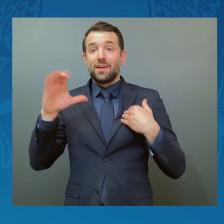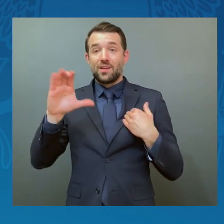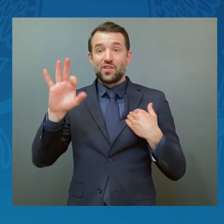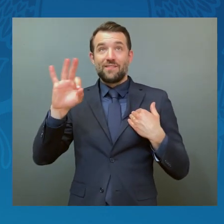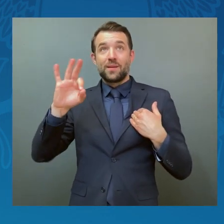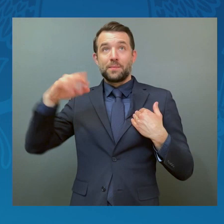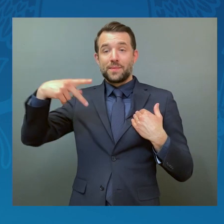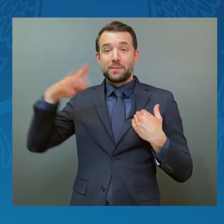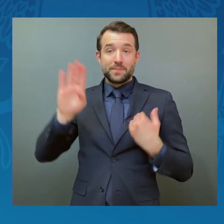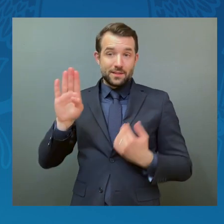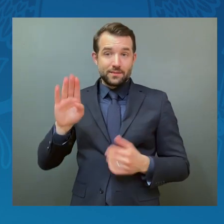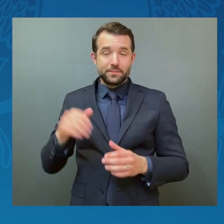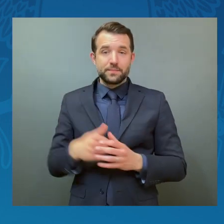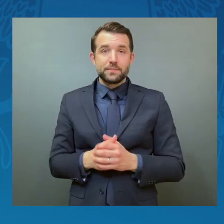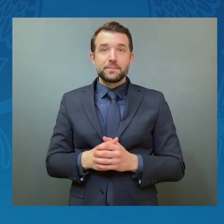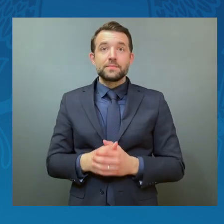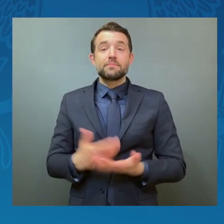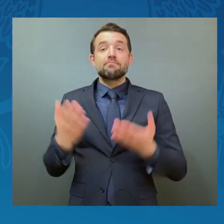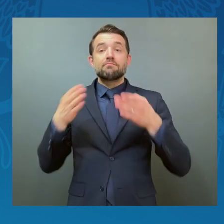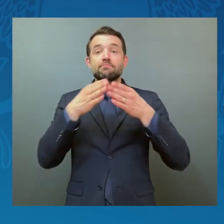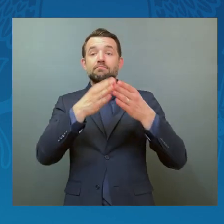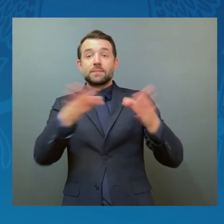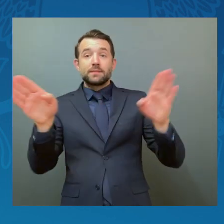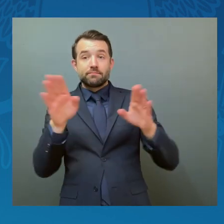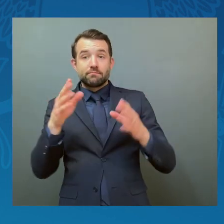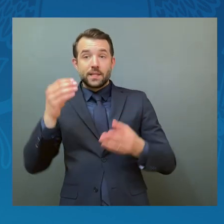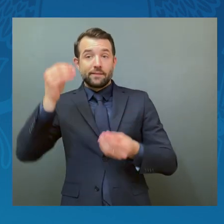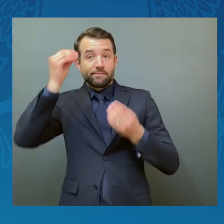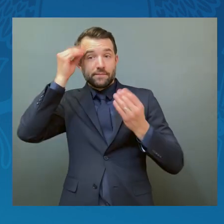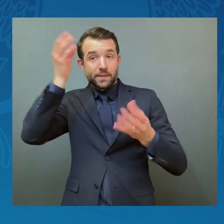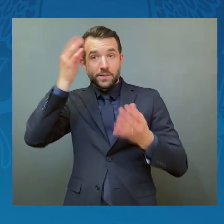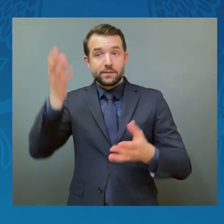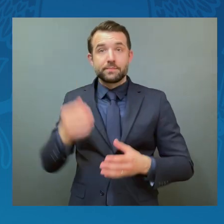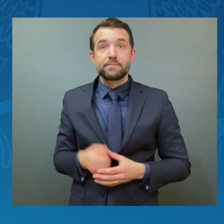to help consumers understand and take full advantage of their rights.